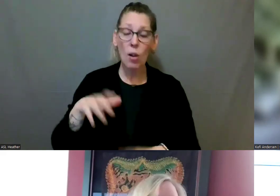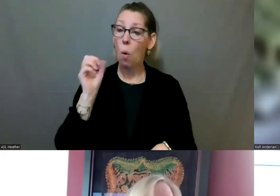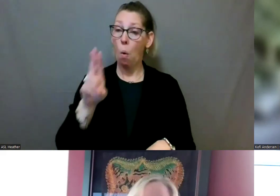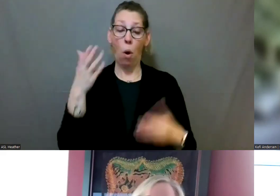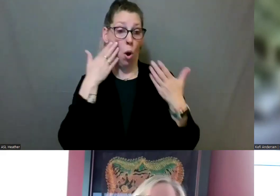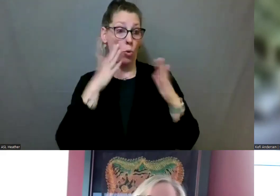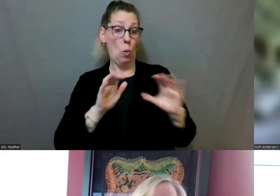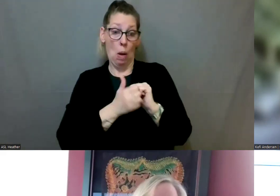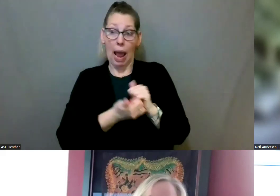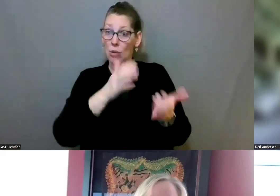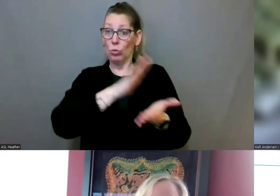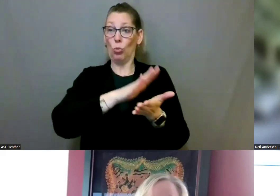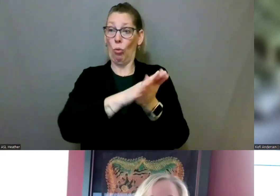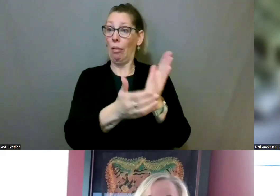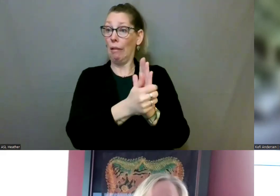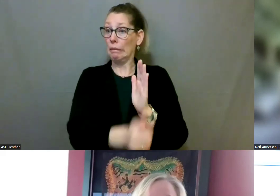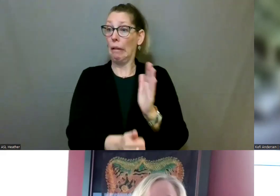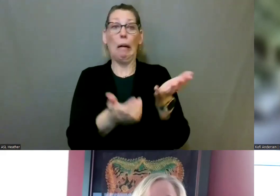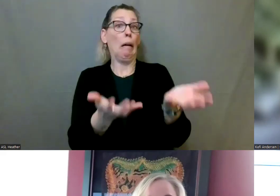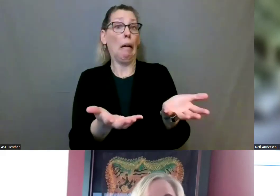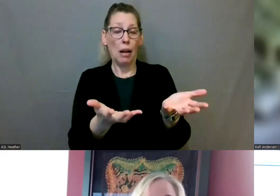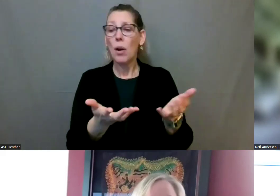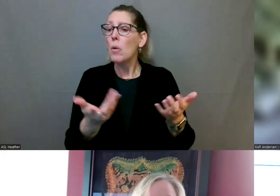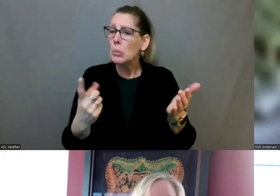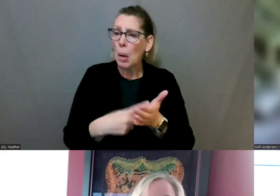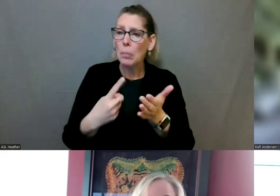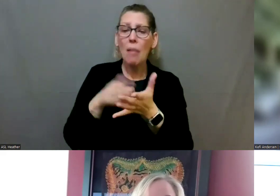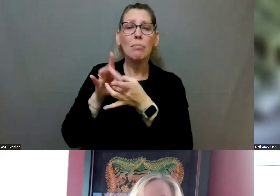and sometimes the access is just around materials, so be thinking about making